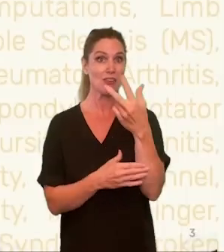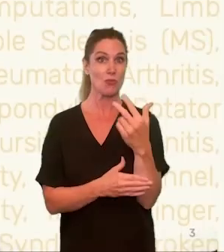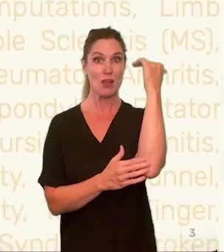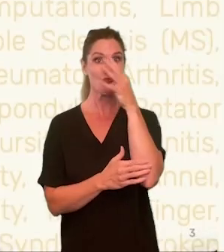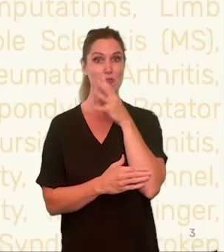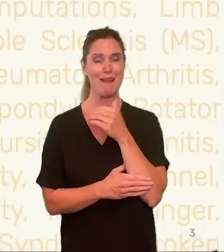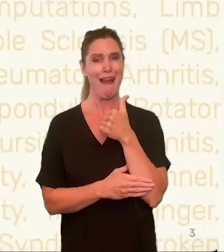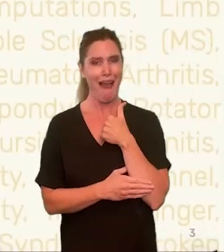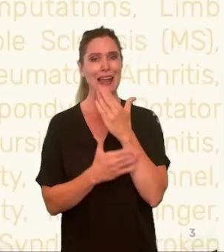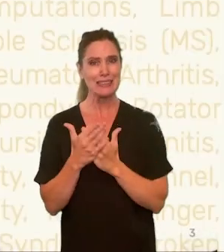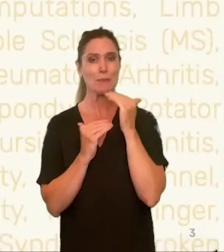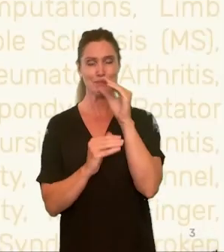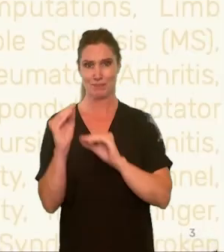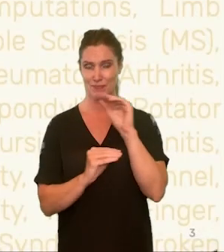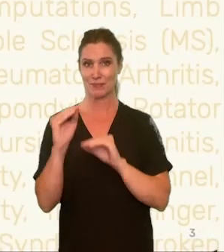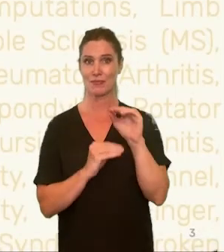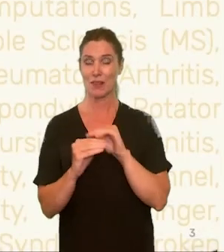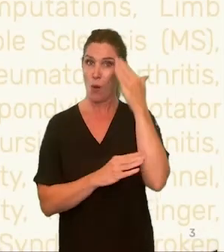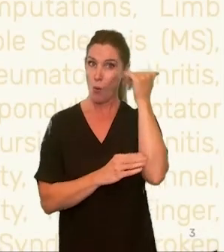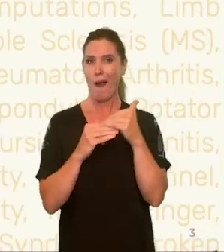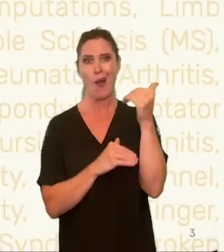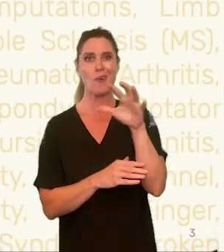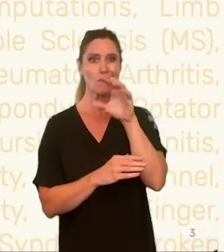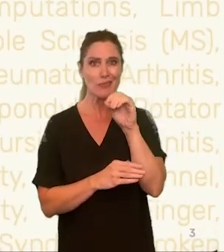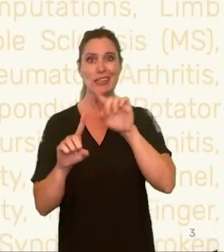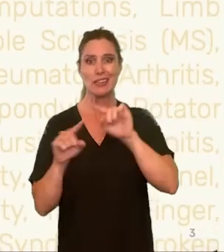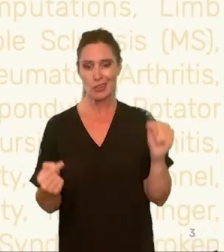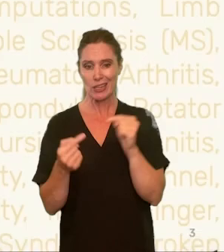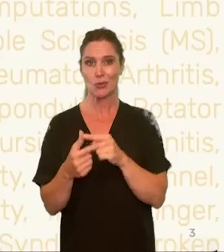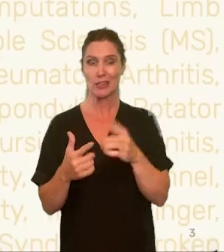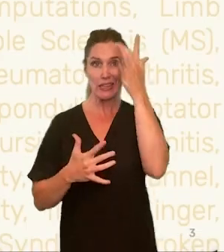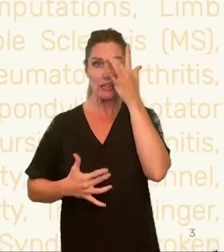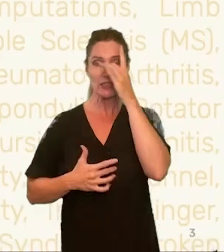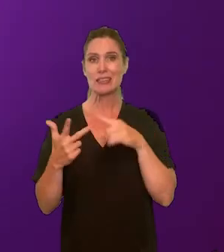That's because there are 50 different injuries, illnesses and disabilities that affect women of all ages